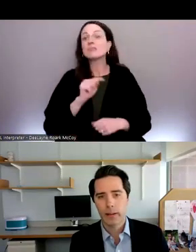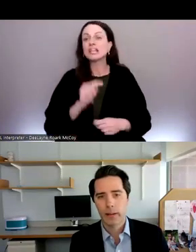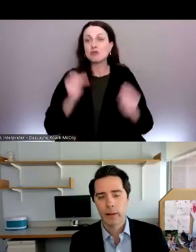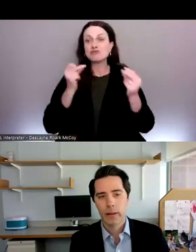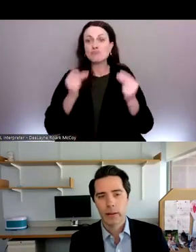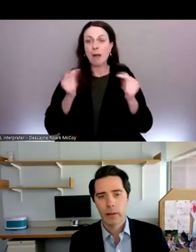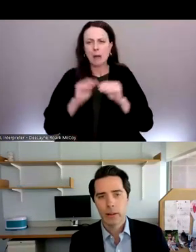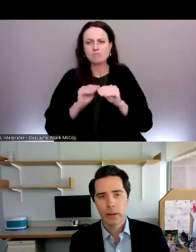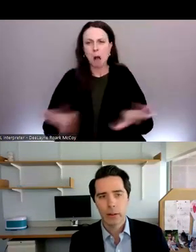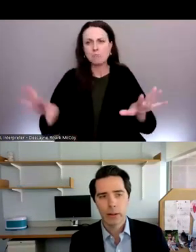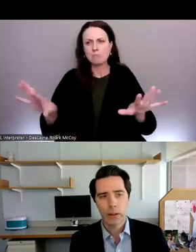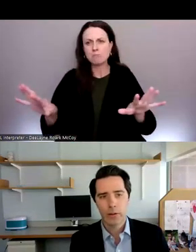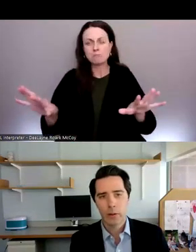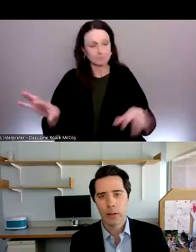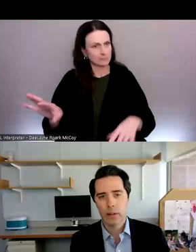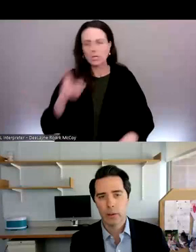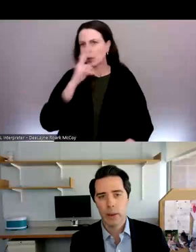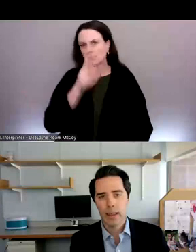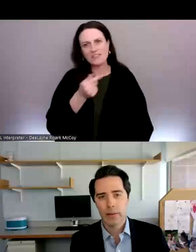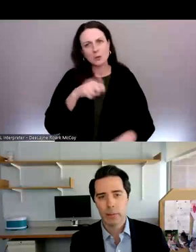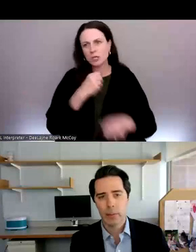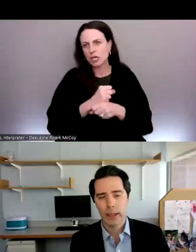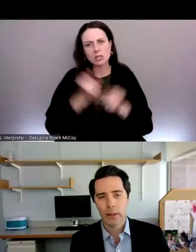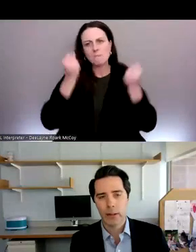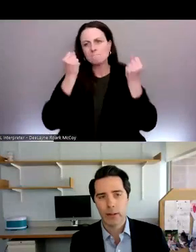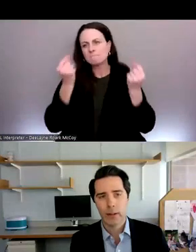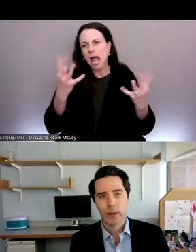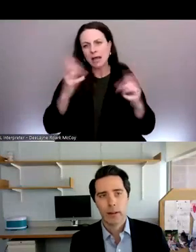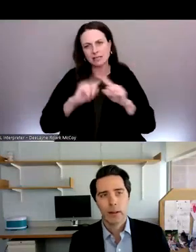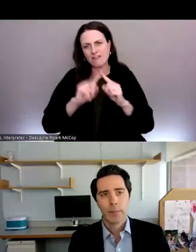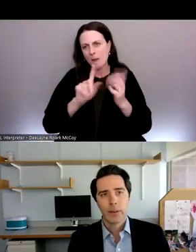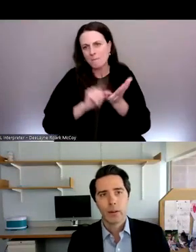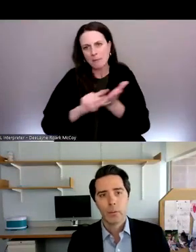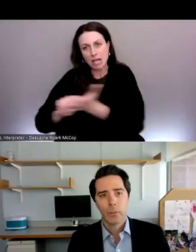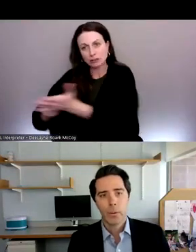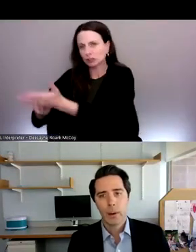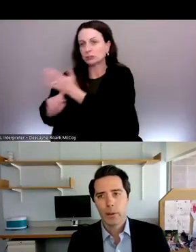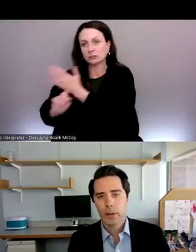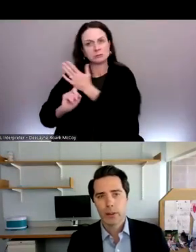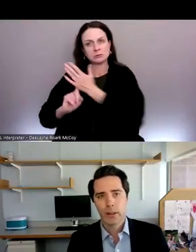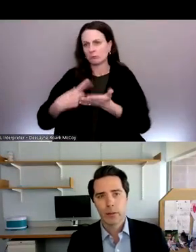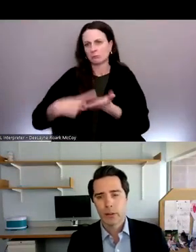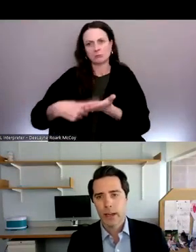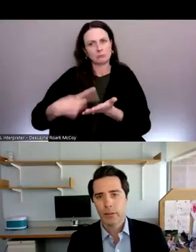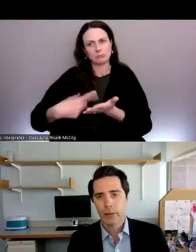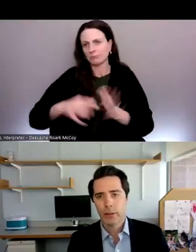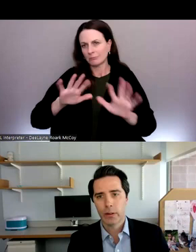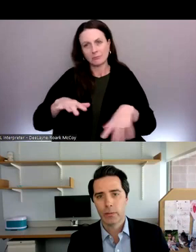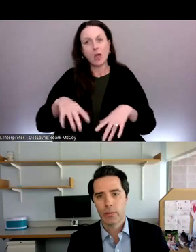you can see within just a few years there were many different Publications